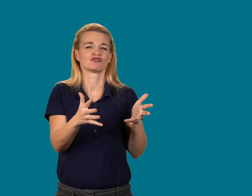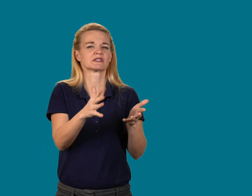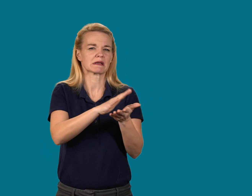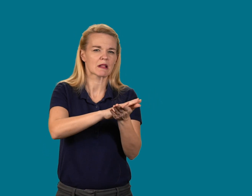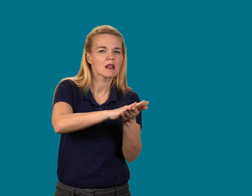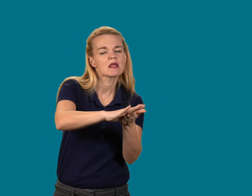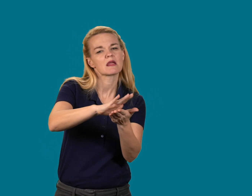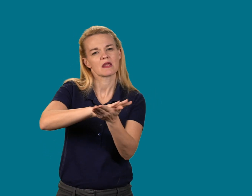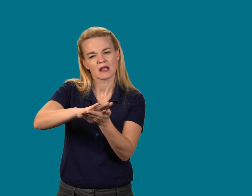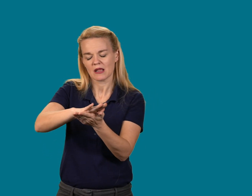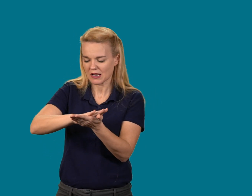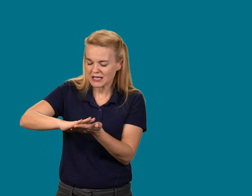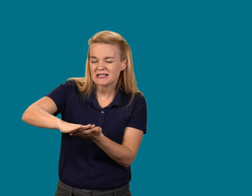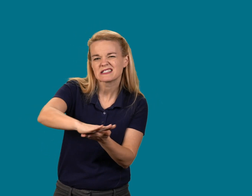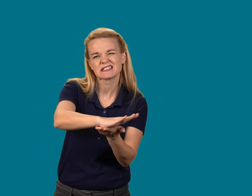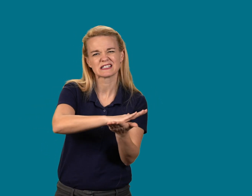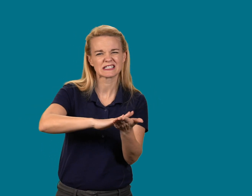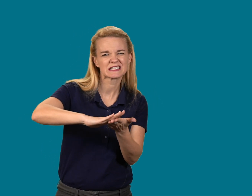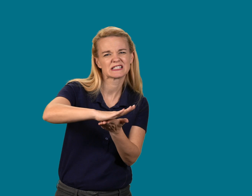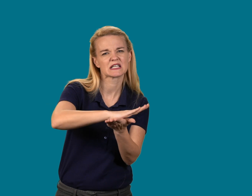Clean all surfaces that are touched often,